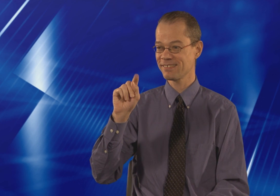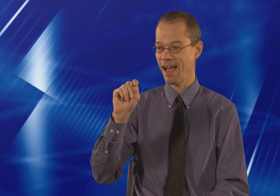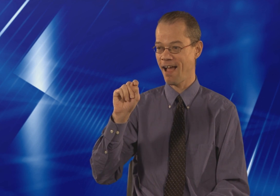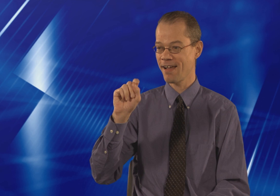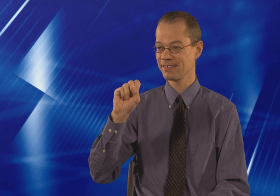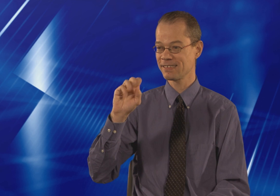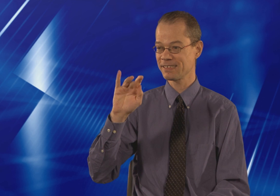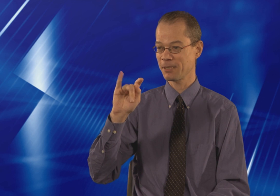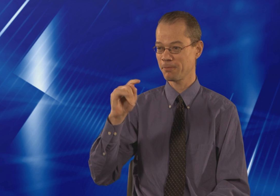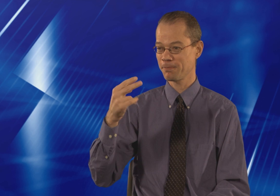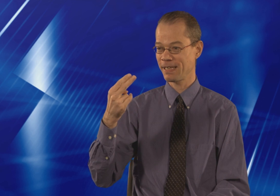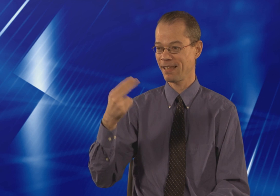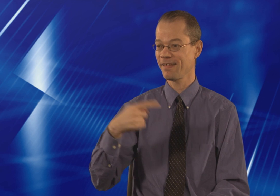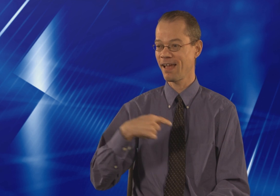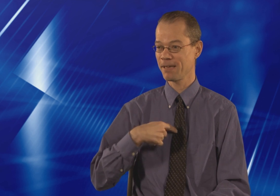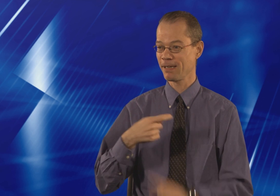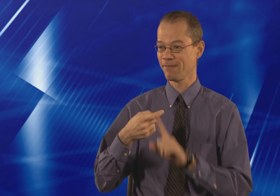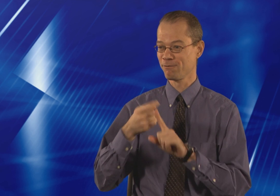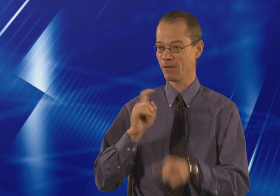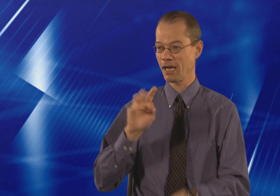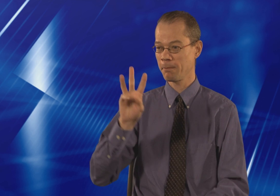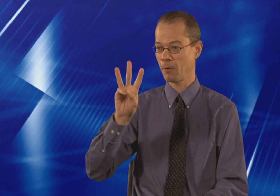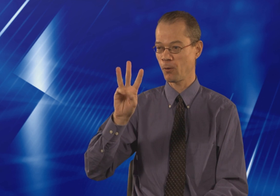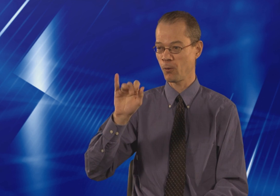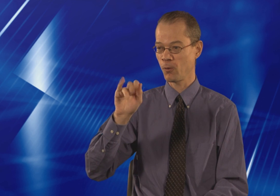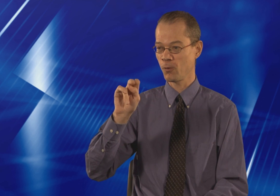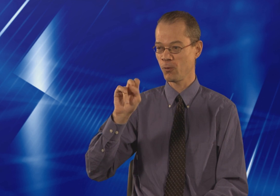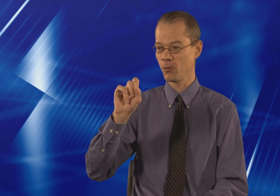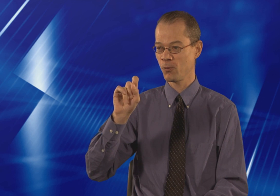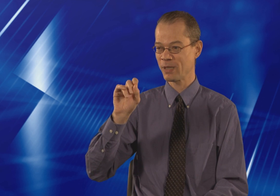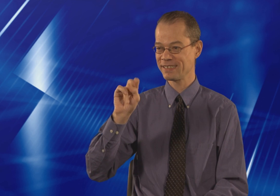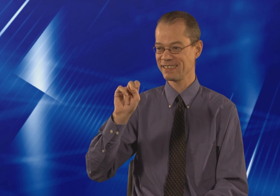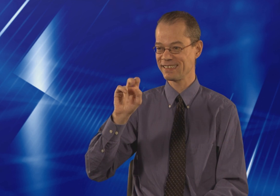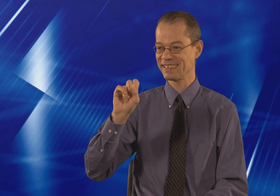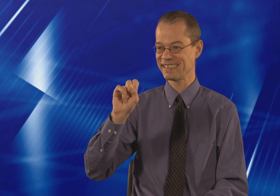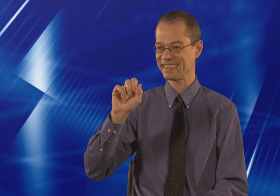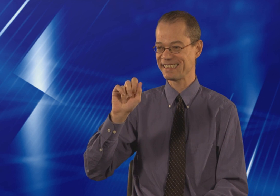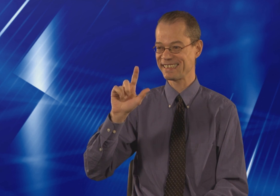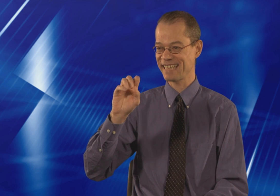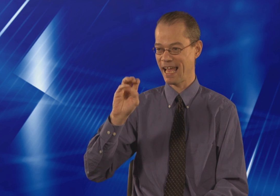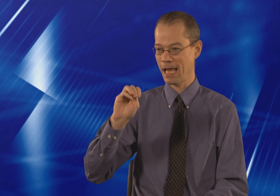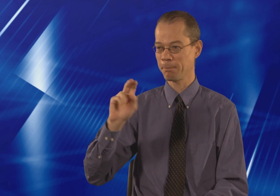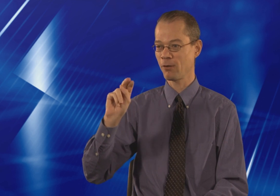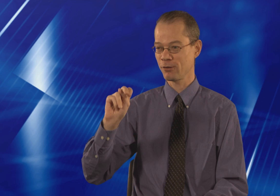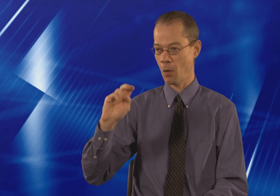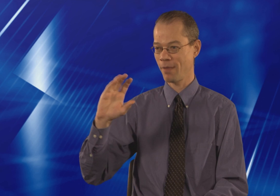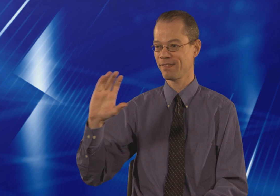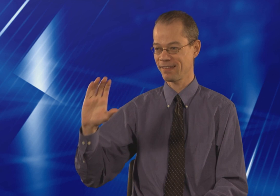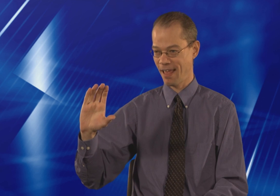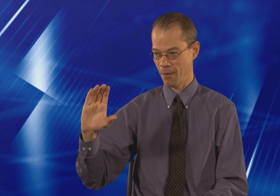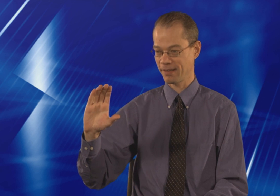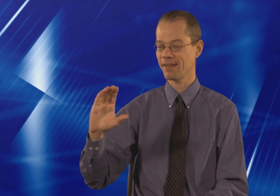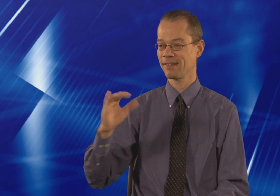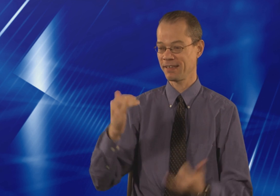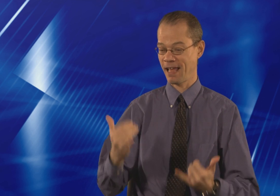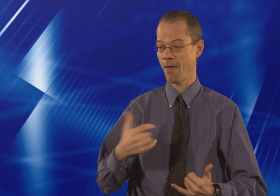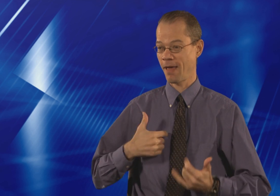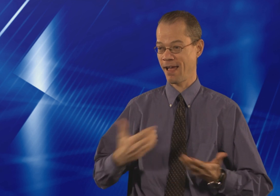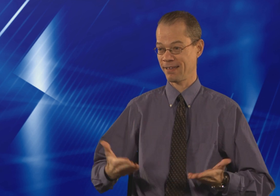My name is Scott Smith. I am from Winston-Salem, North Carolina.